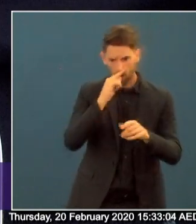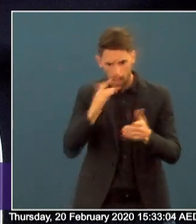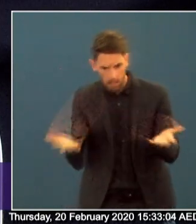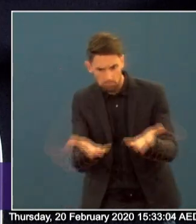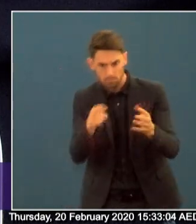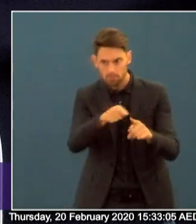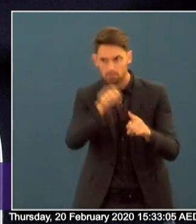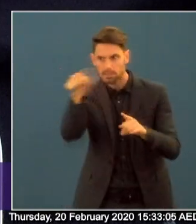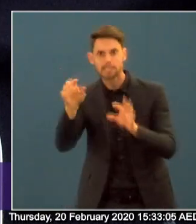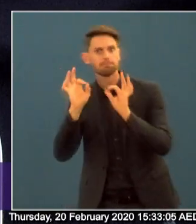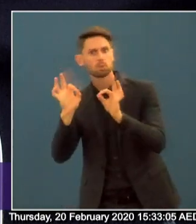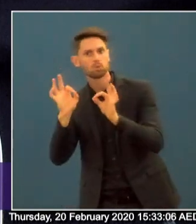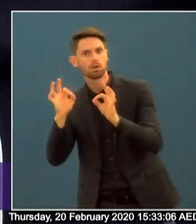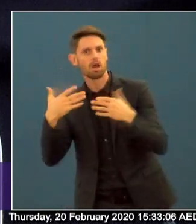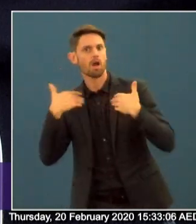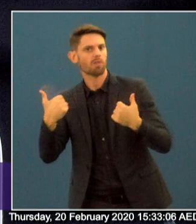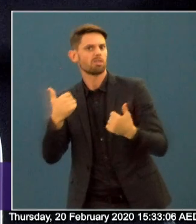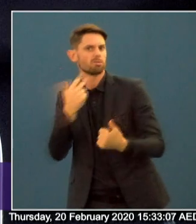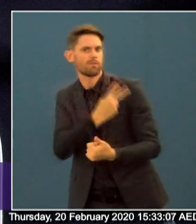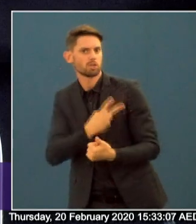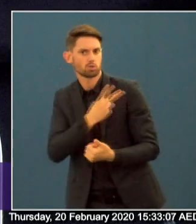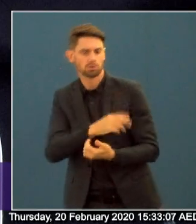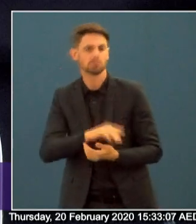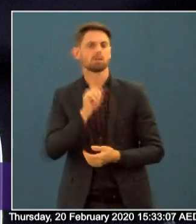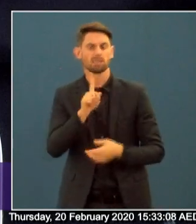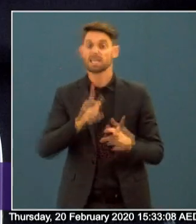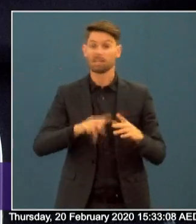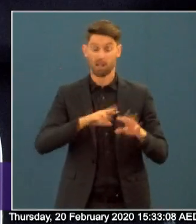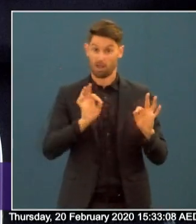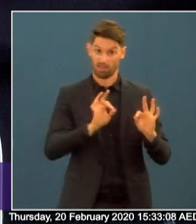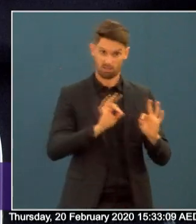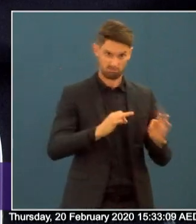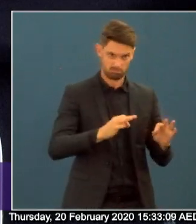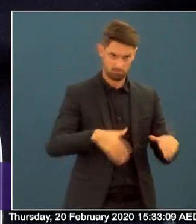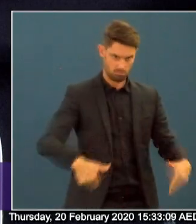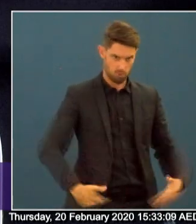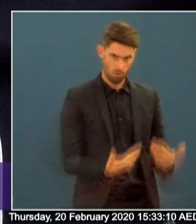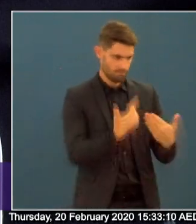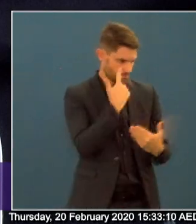For some children whose developmental difficulties emerge through childhood, which is quite common,